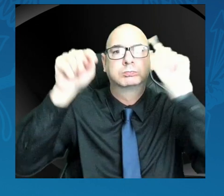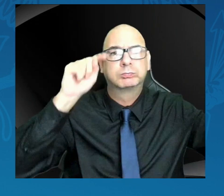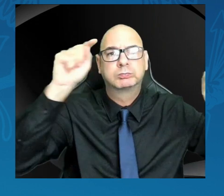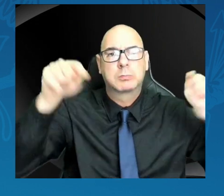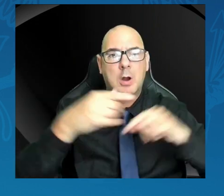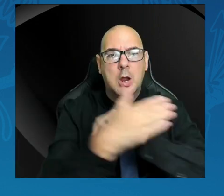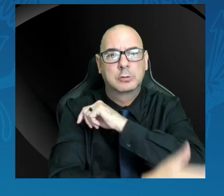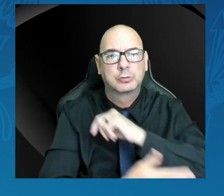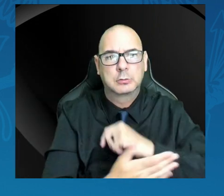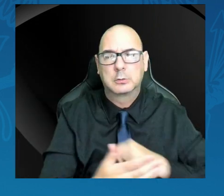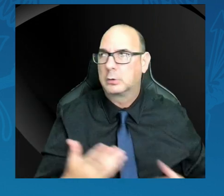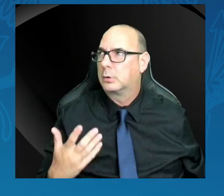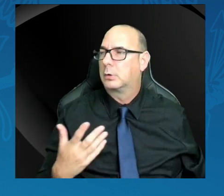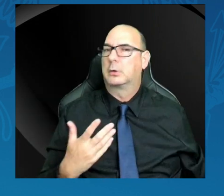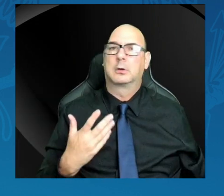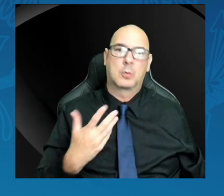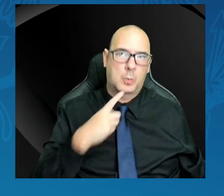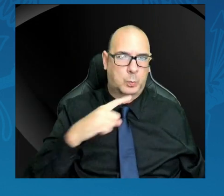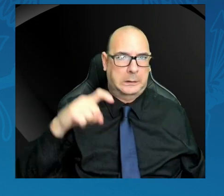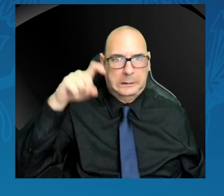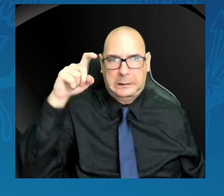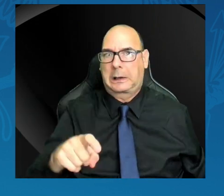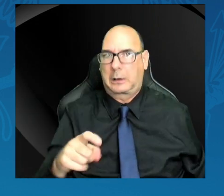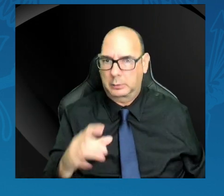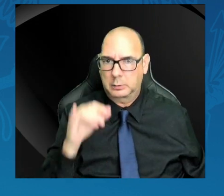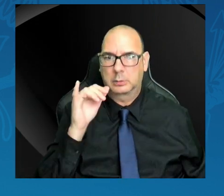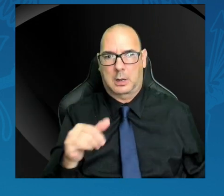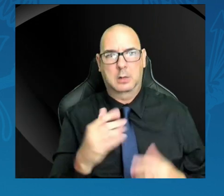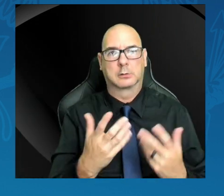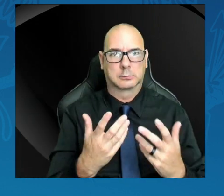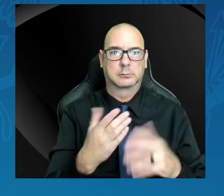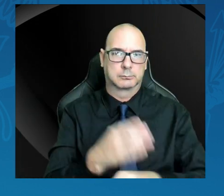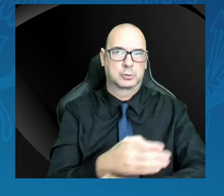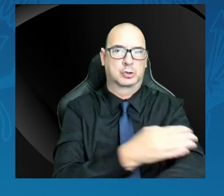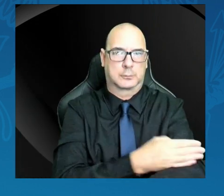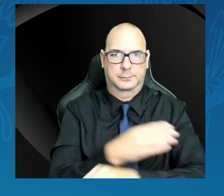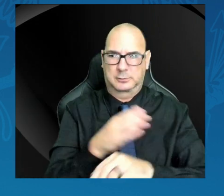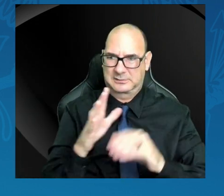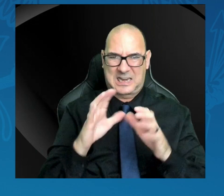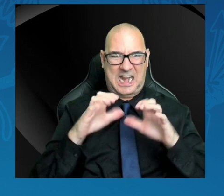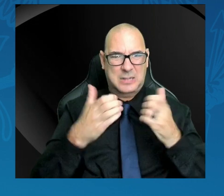And this investment will be transformative also for the workers of our nation.